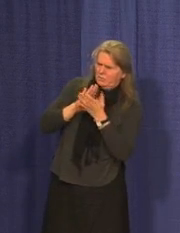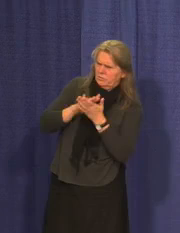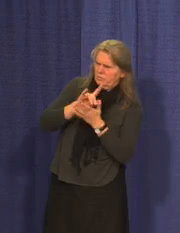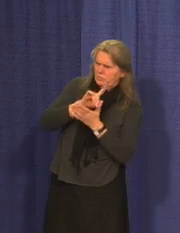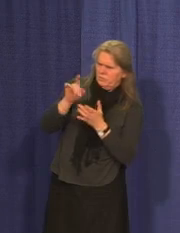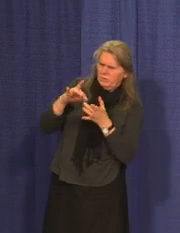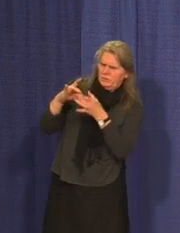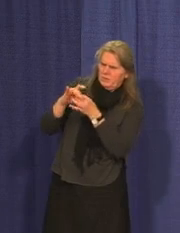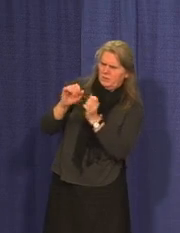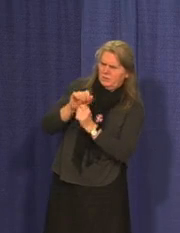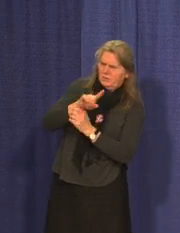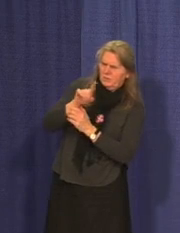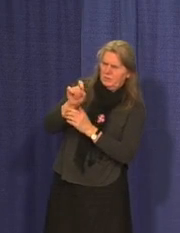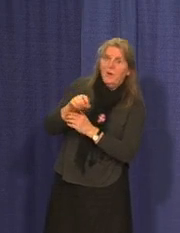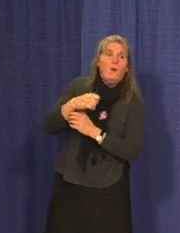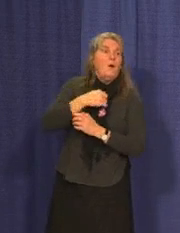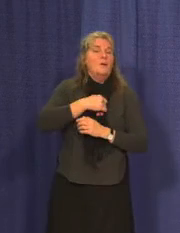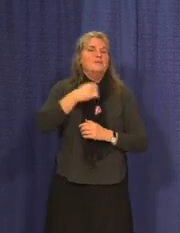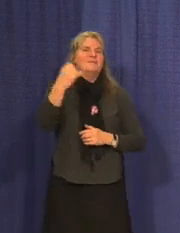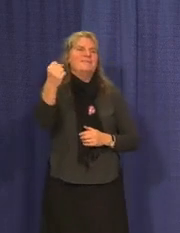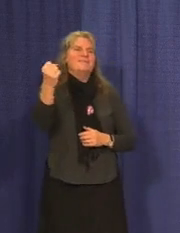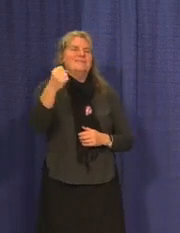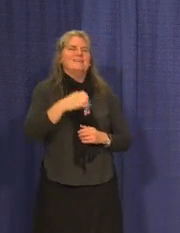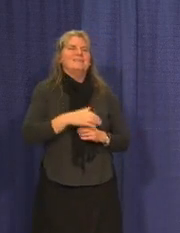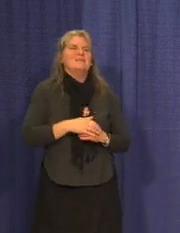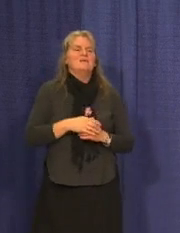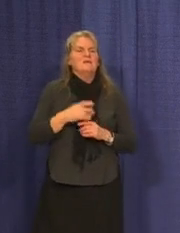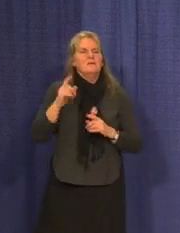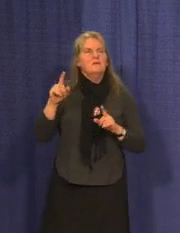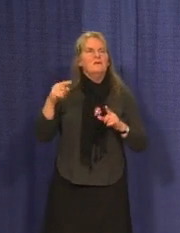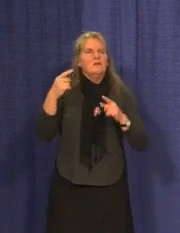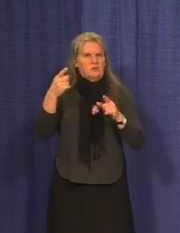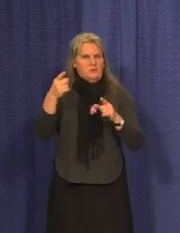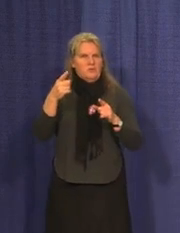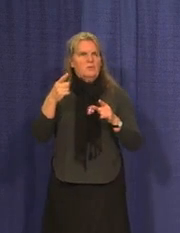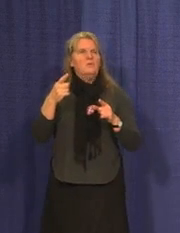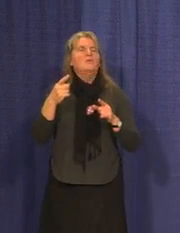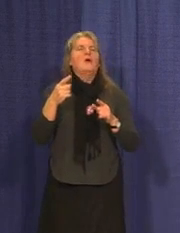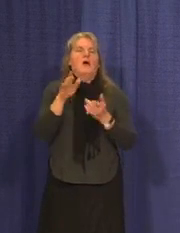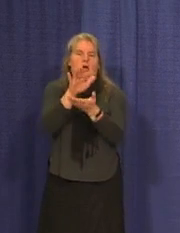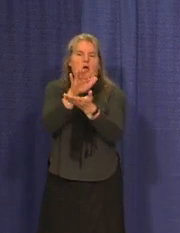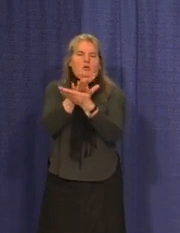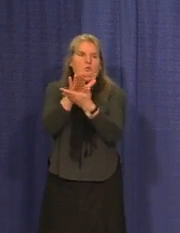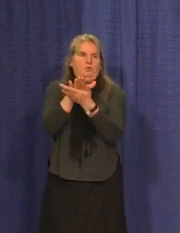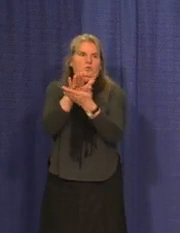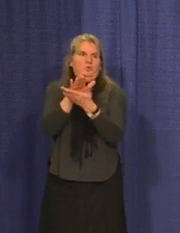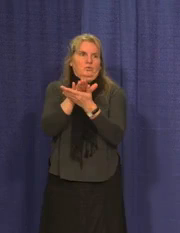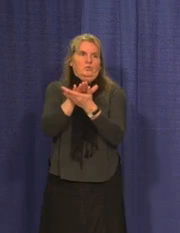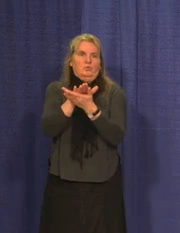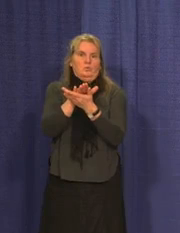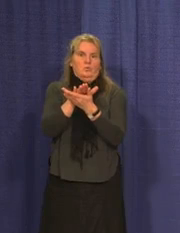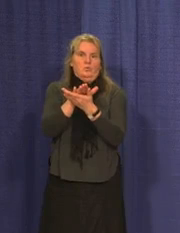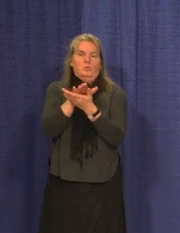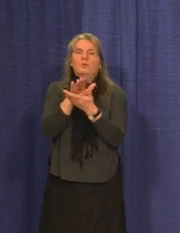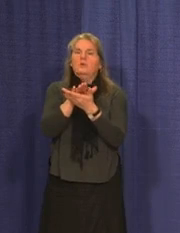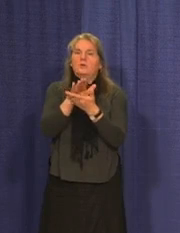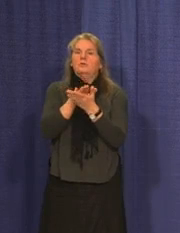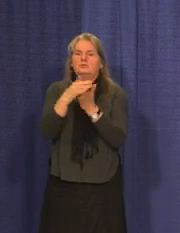you were referring to schools? Reporter: I'm sorry, yes. We have announced an update to